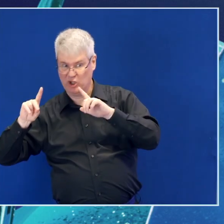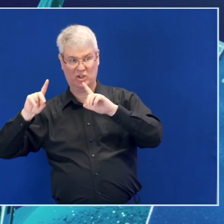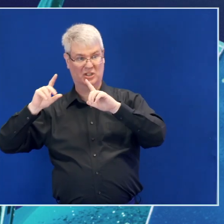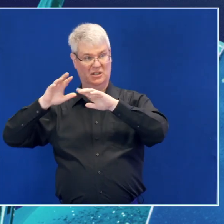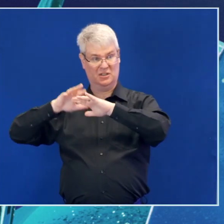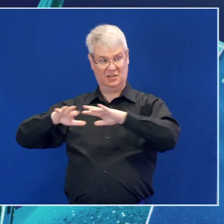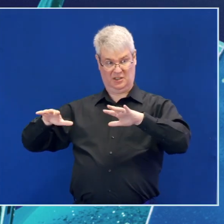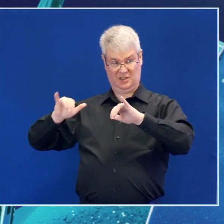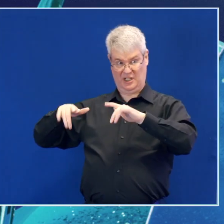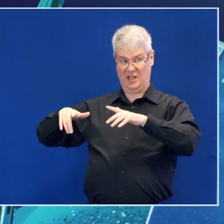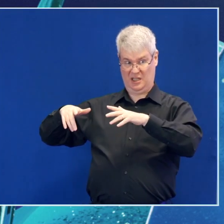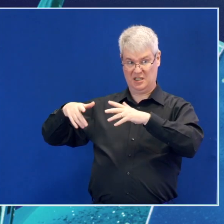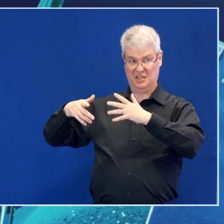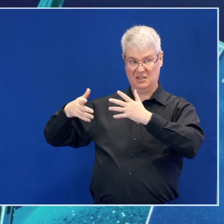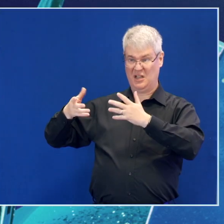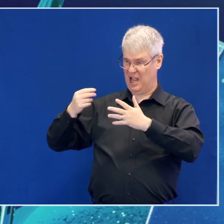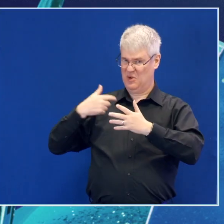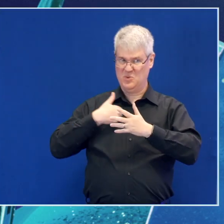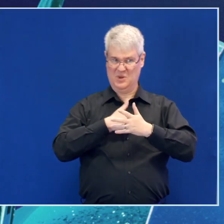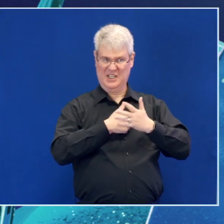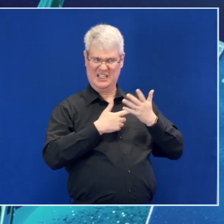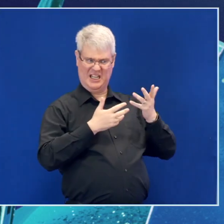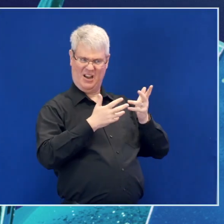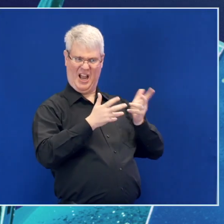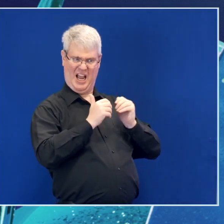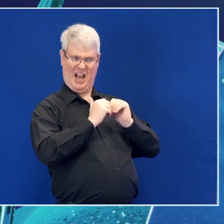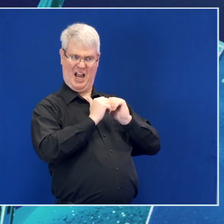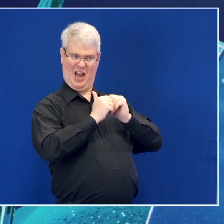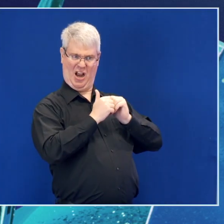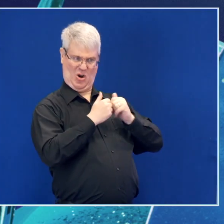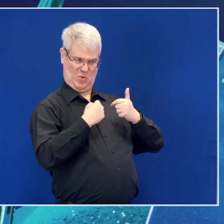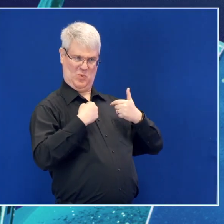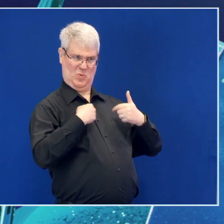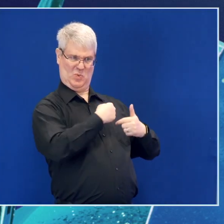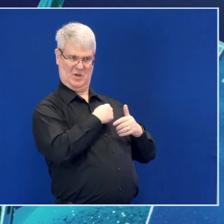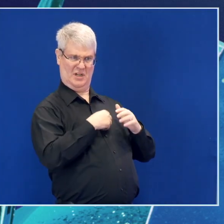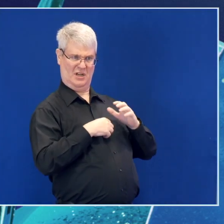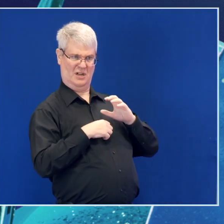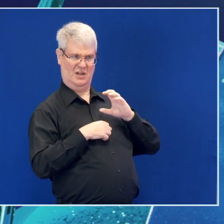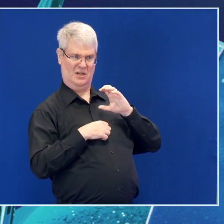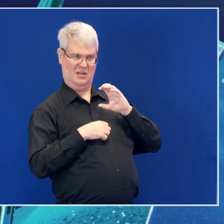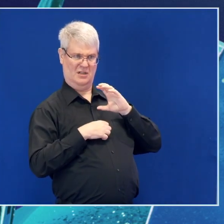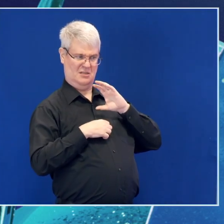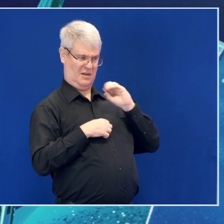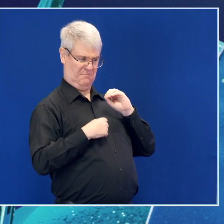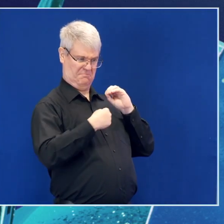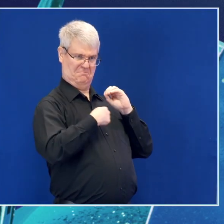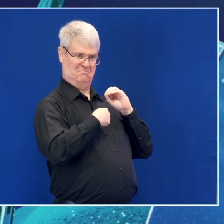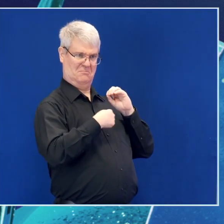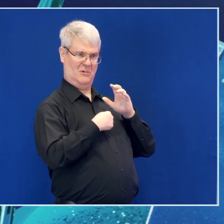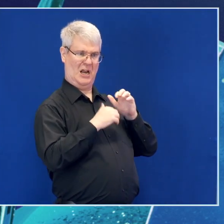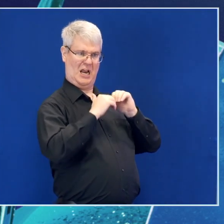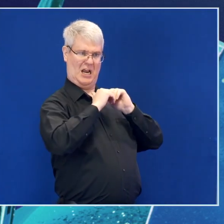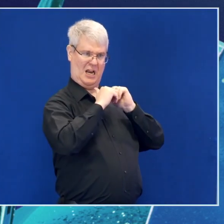So how is the company thinking about neurodiverse design within those everyday products?